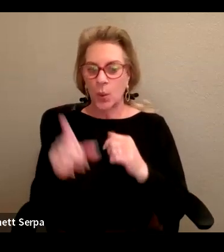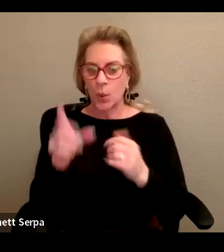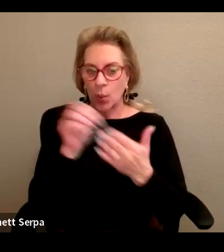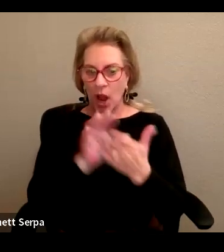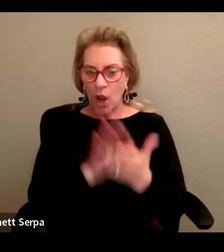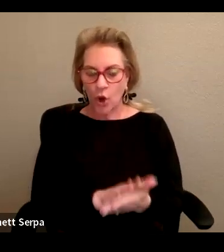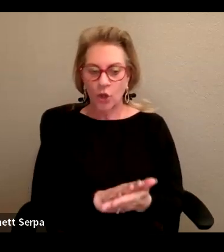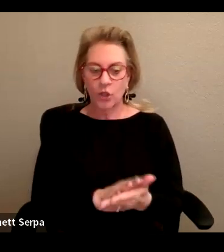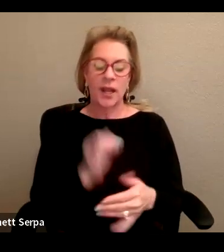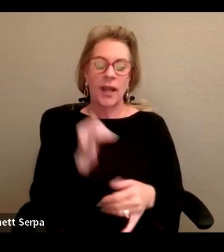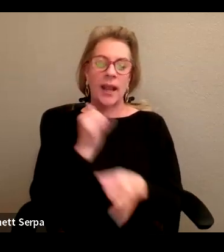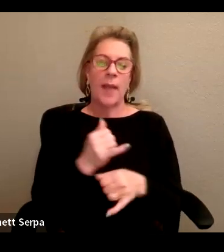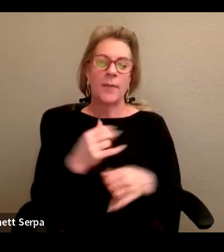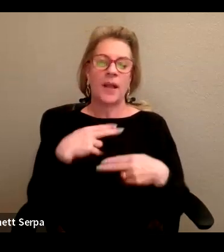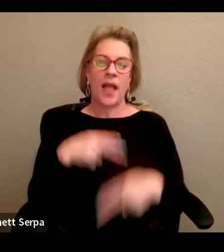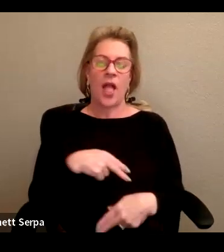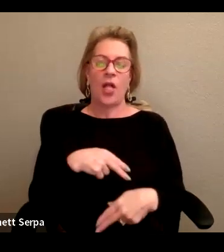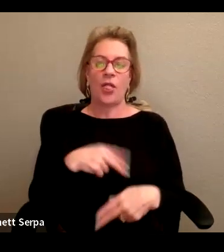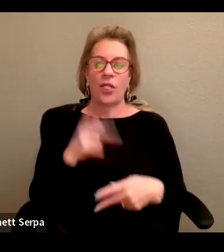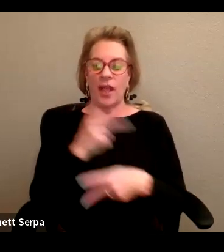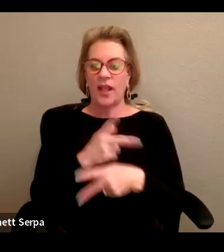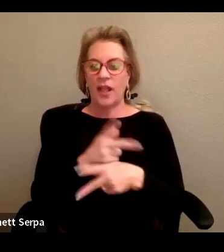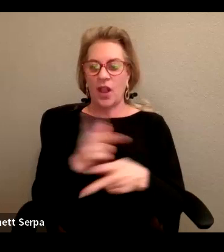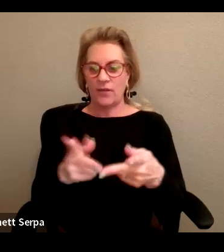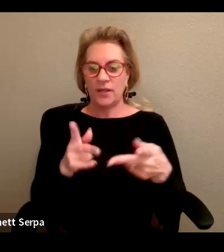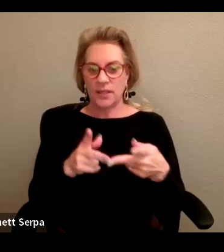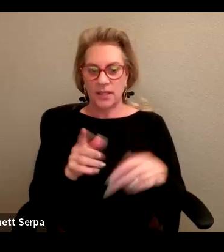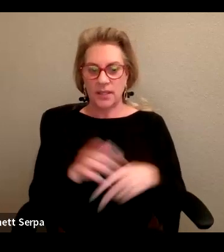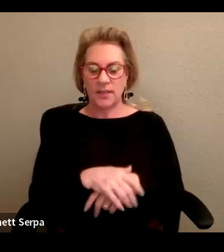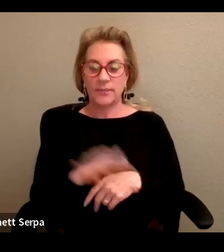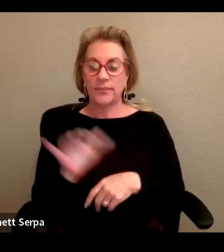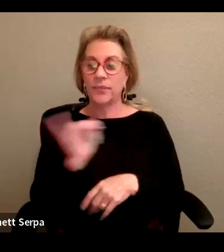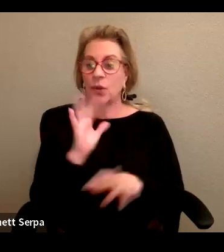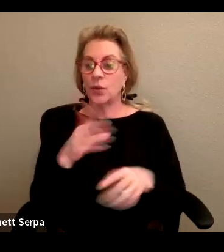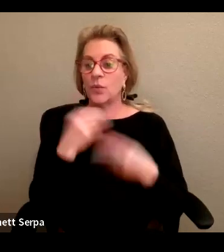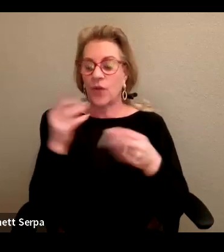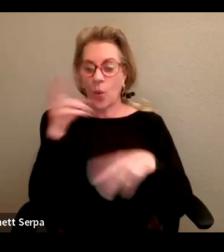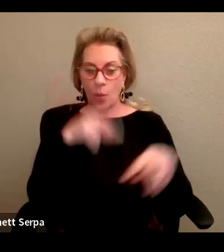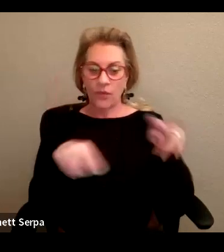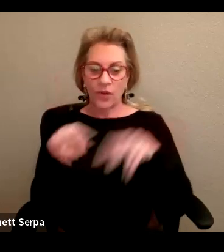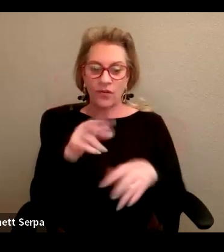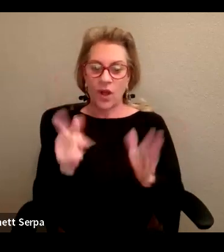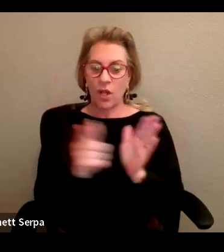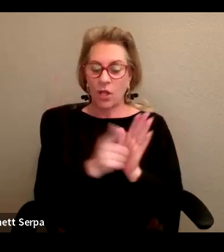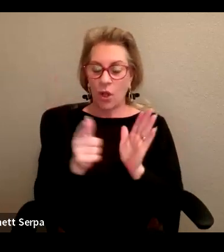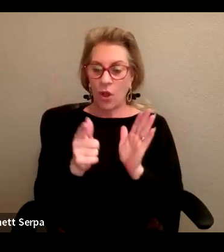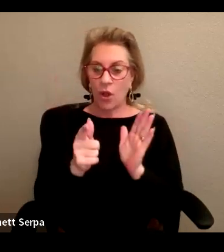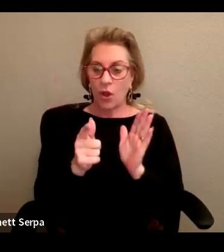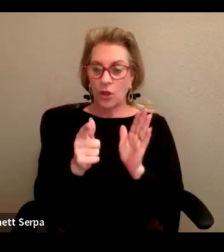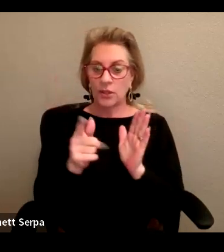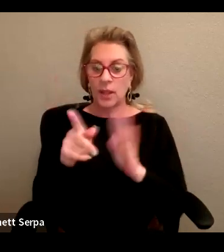Health Care Facilities they also provide an overview of laws and policies regarding